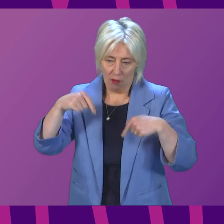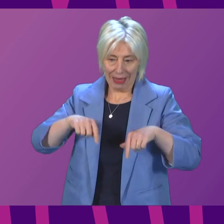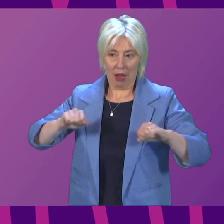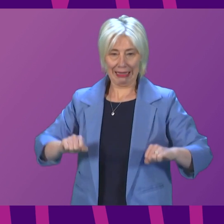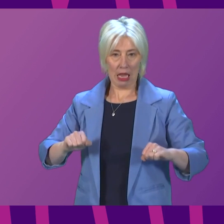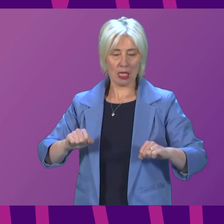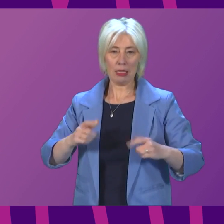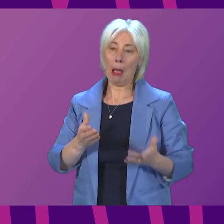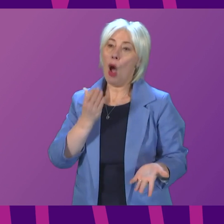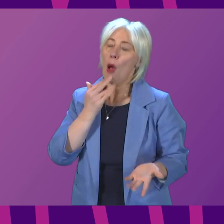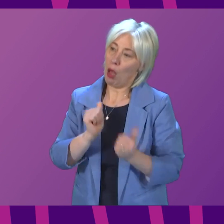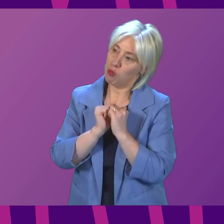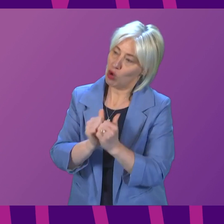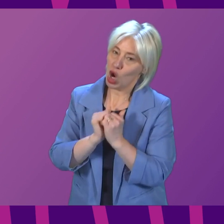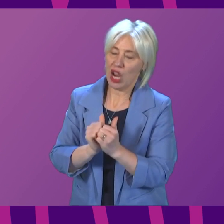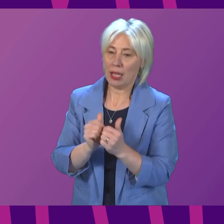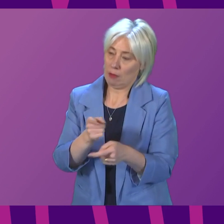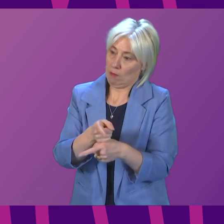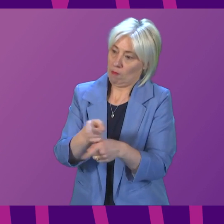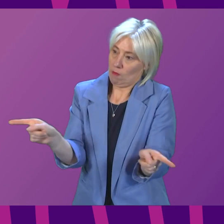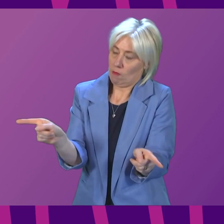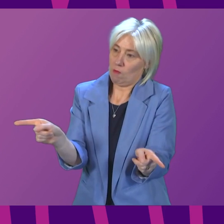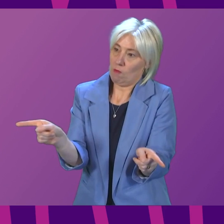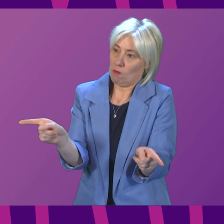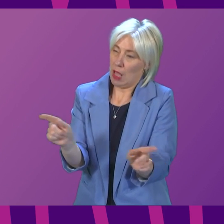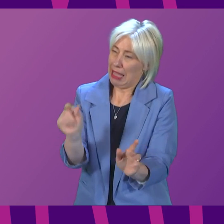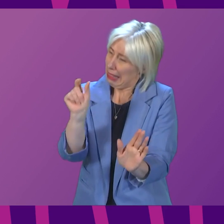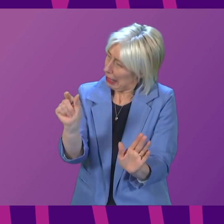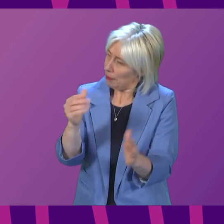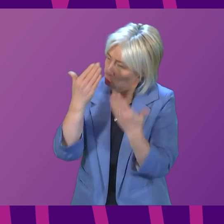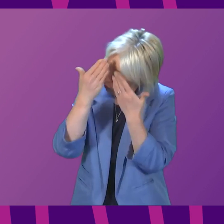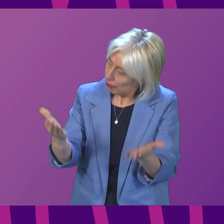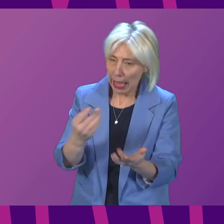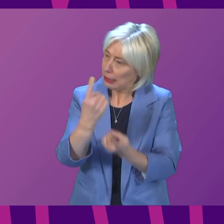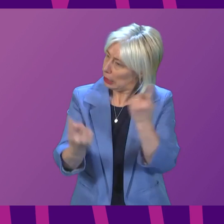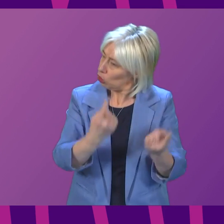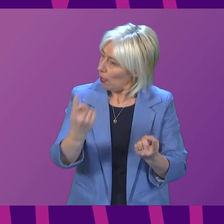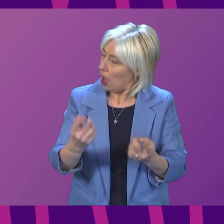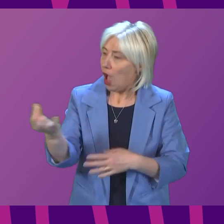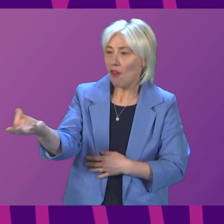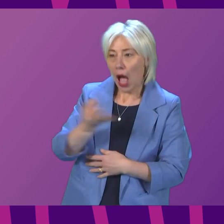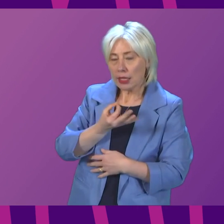I would be grateful if members could have a bit of respect when people are asking questions and responding to them.